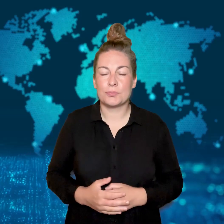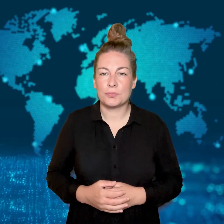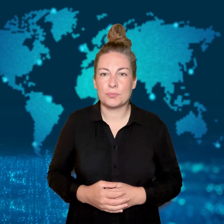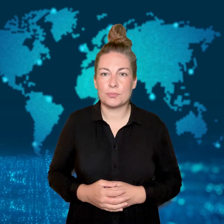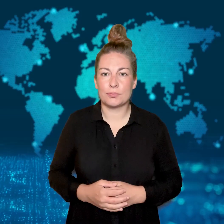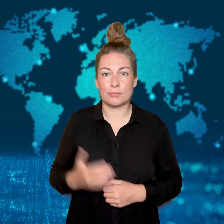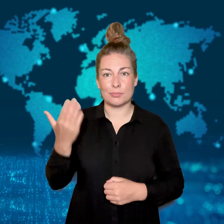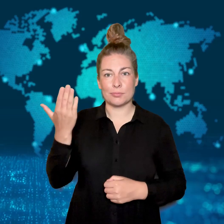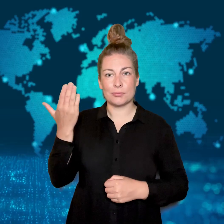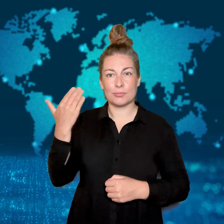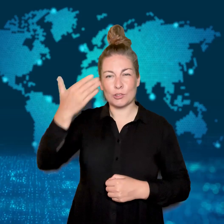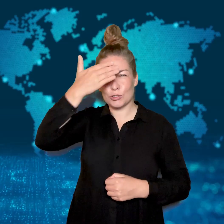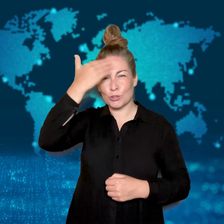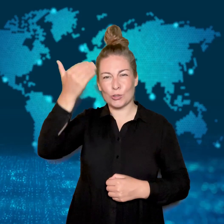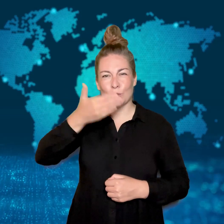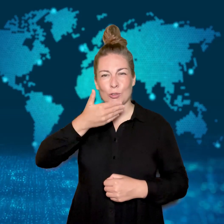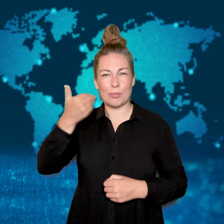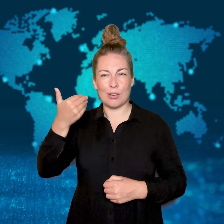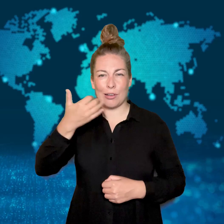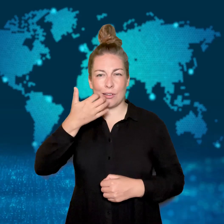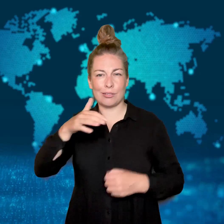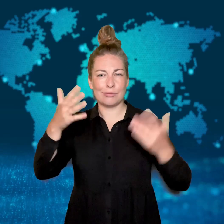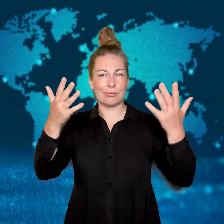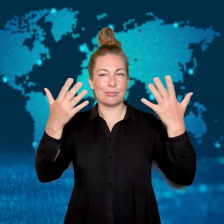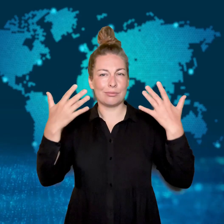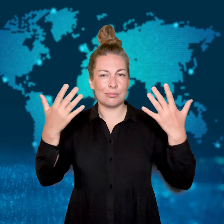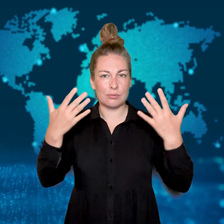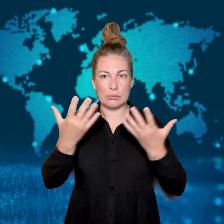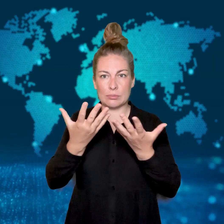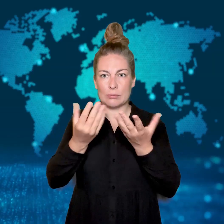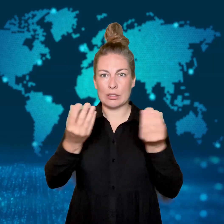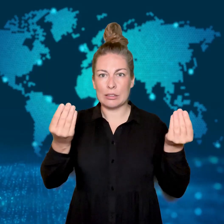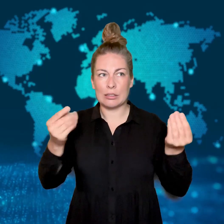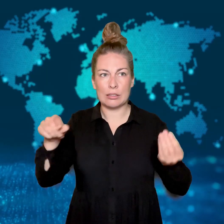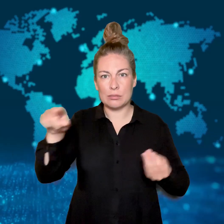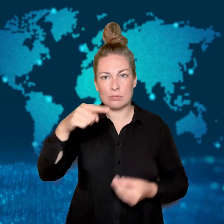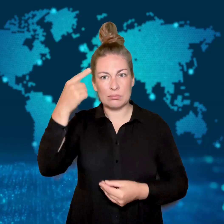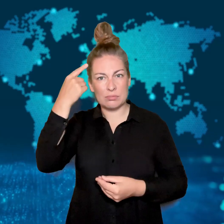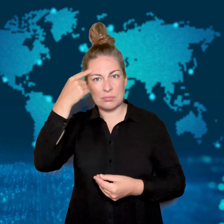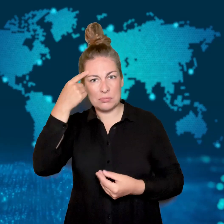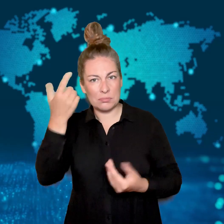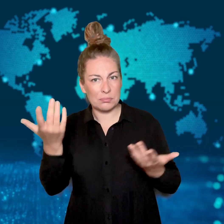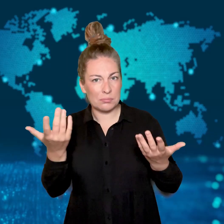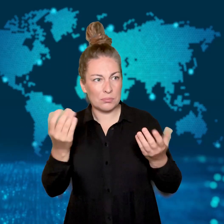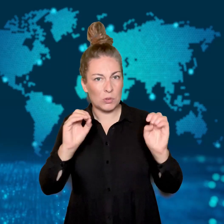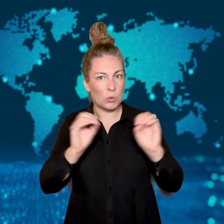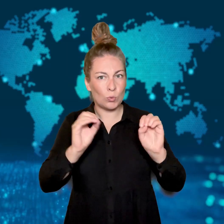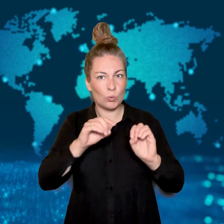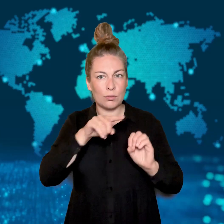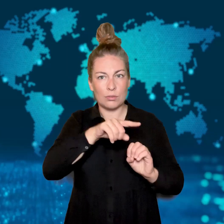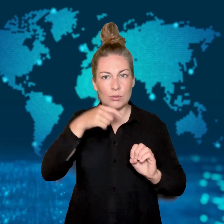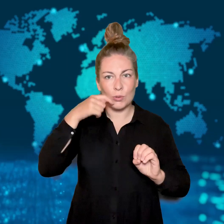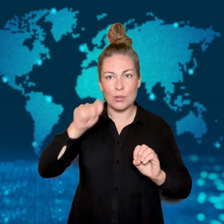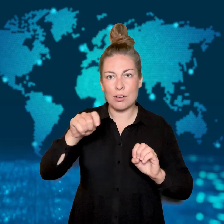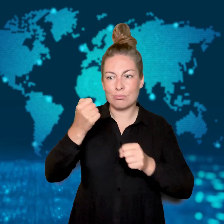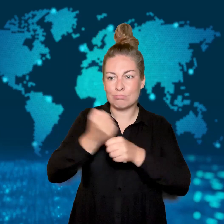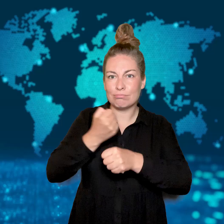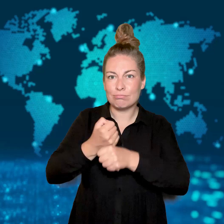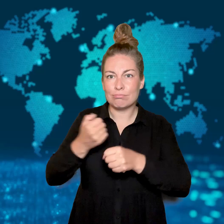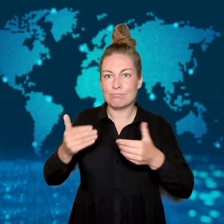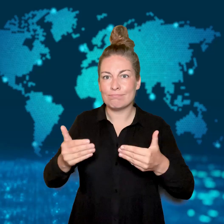and was no longer in Russia's hands.